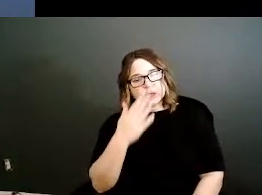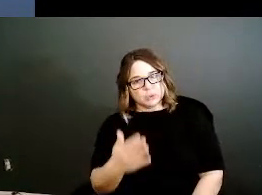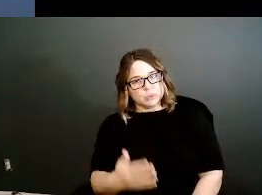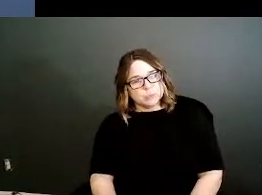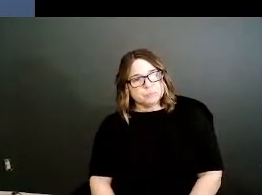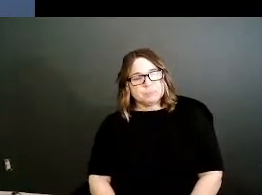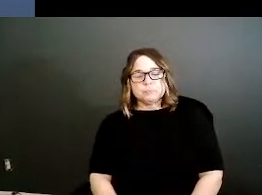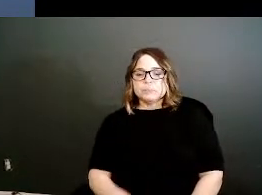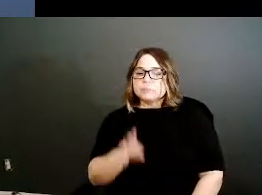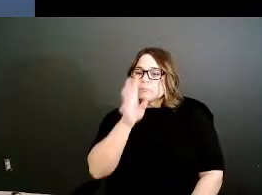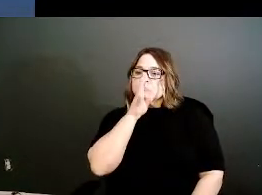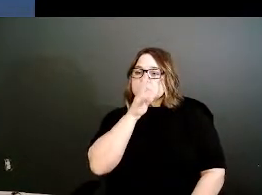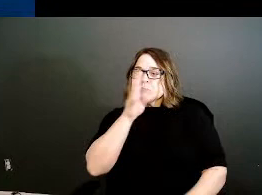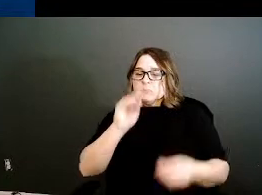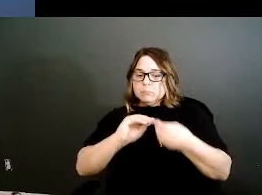SACORD.